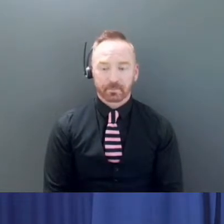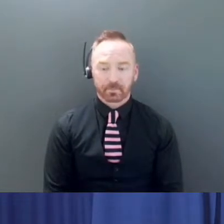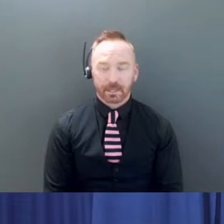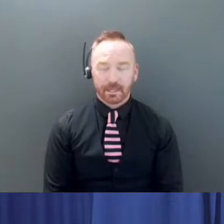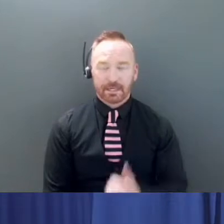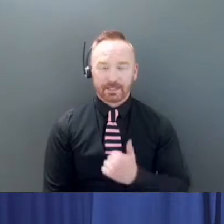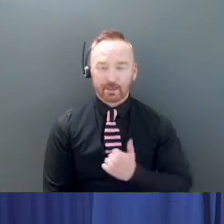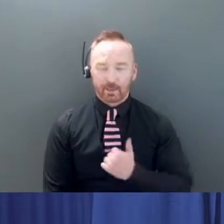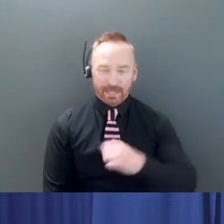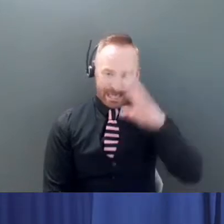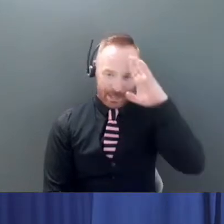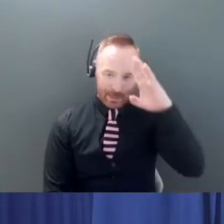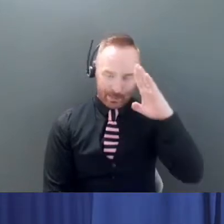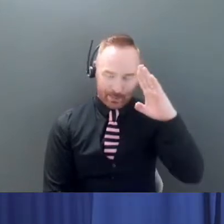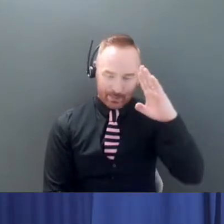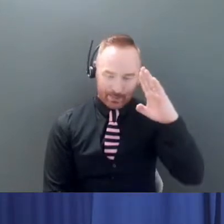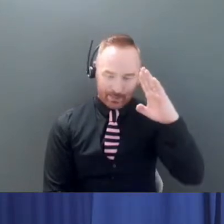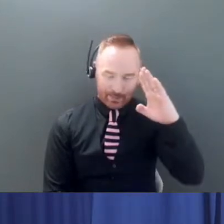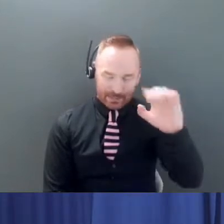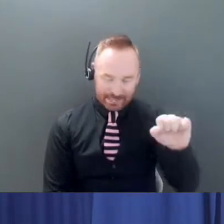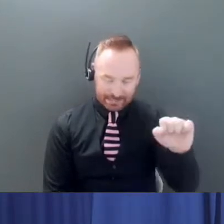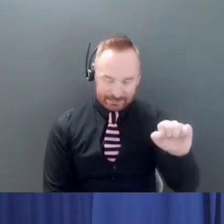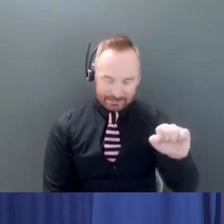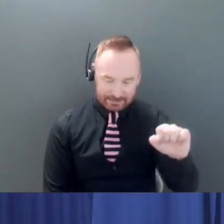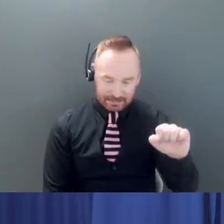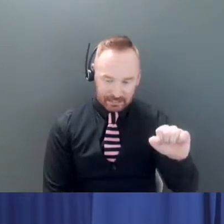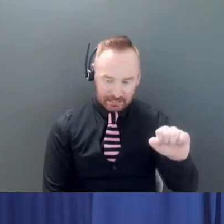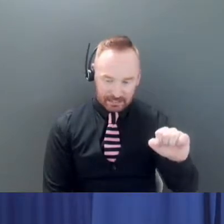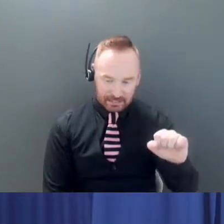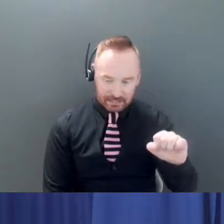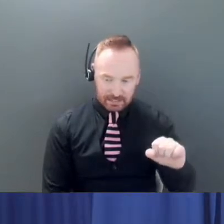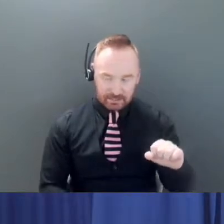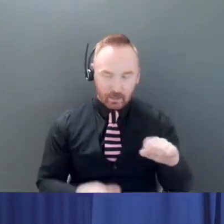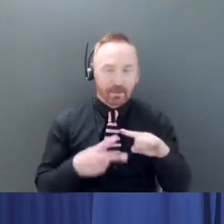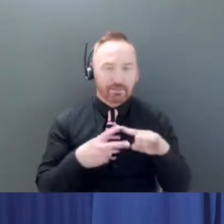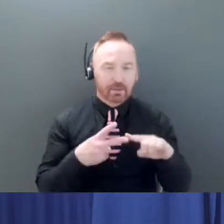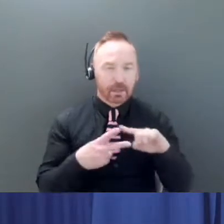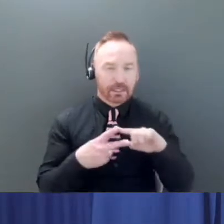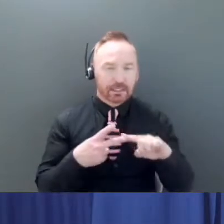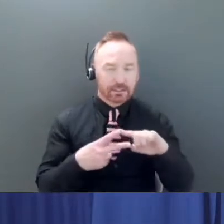Hi, yes, hi. Sorry about that. So I just have a couple of questions here of course.